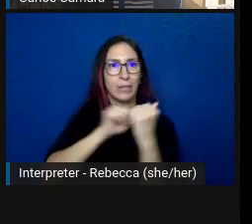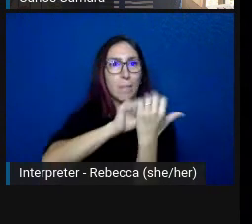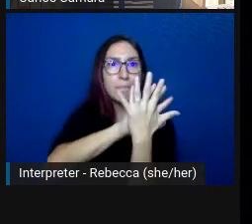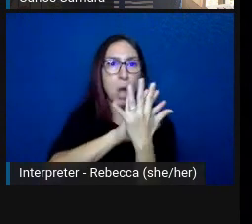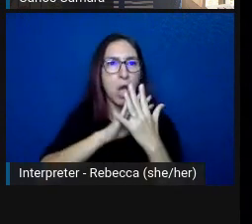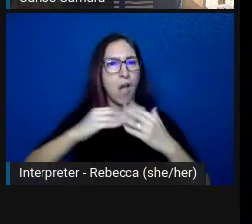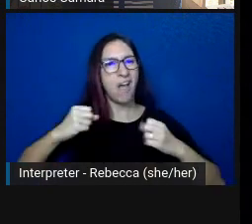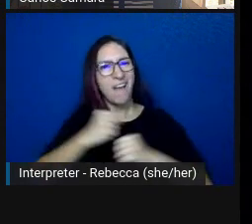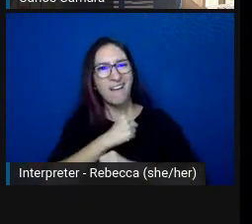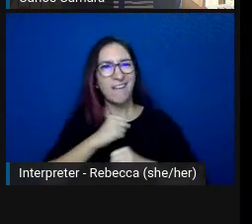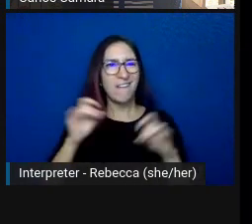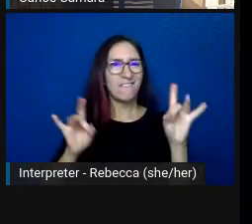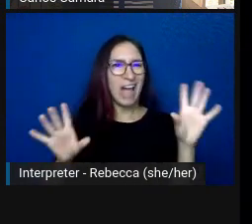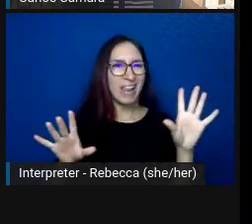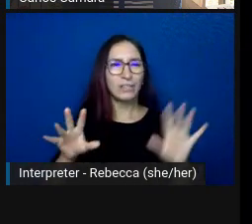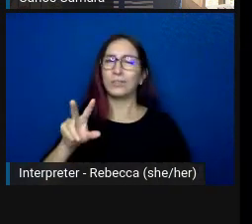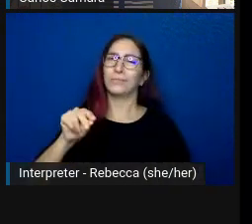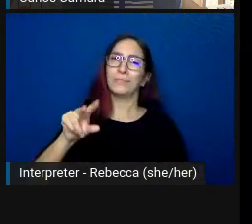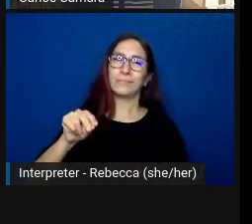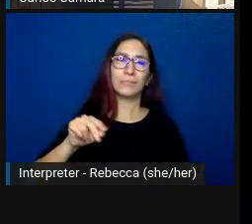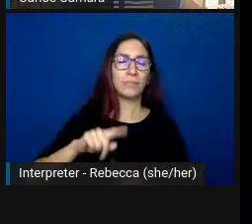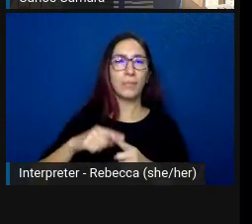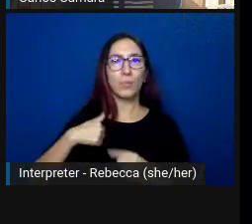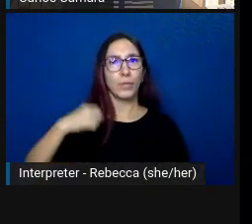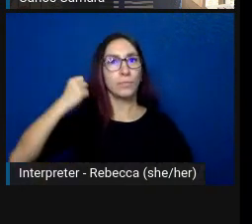We have issues as in any community.